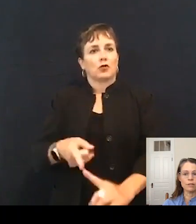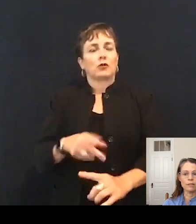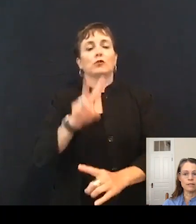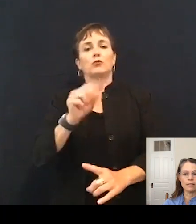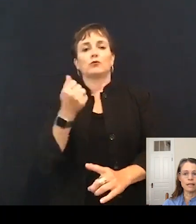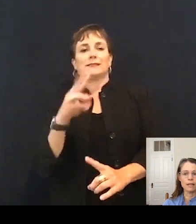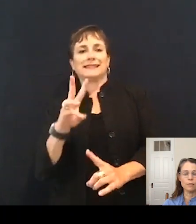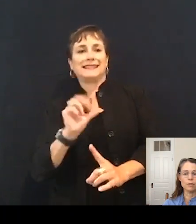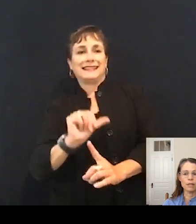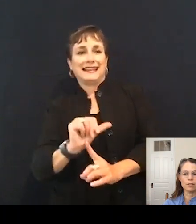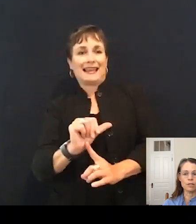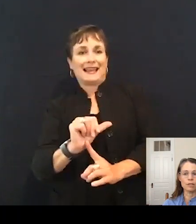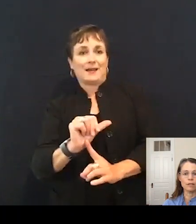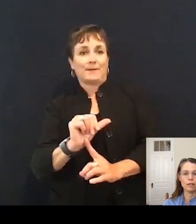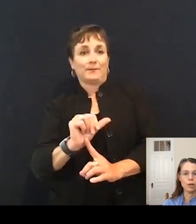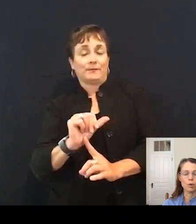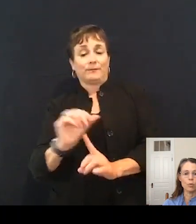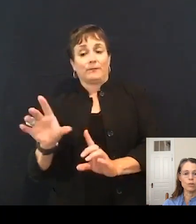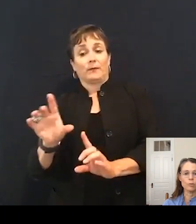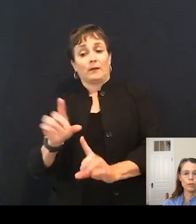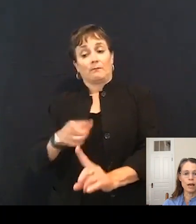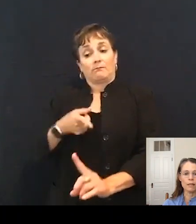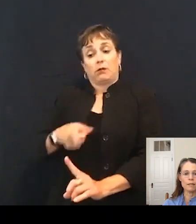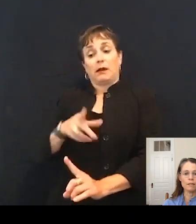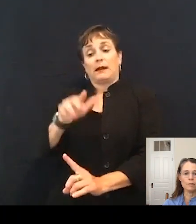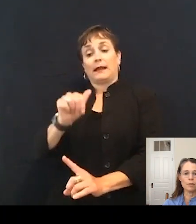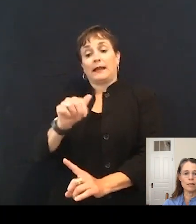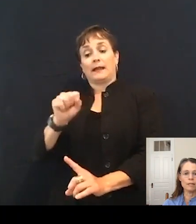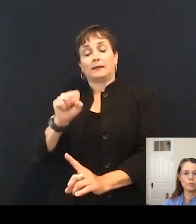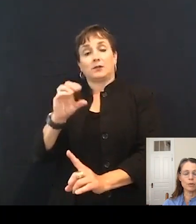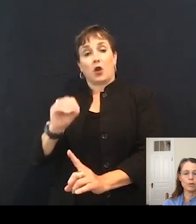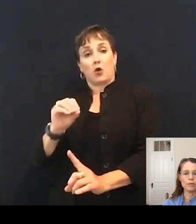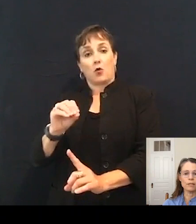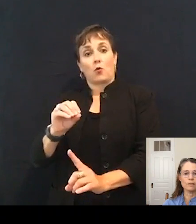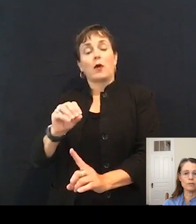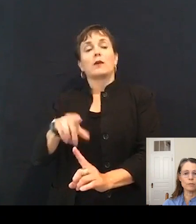which blocks the splicing proteins from cutting at